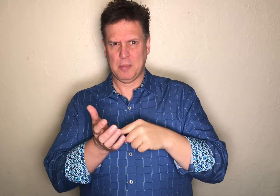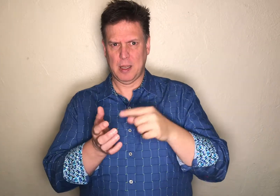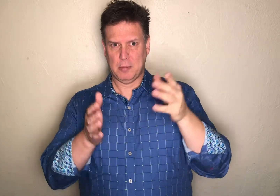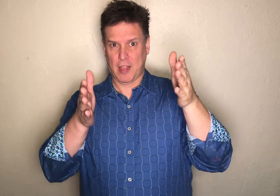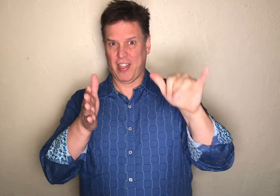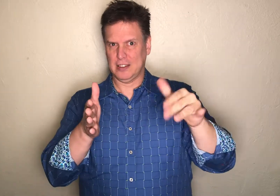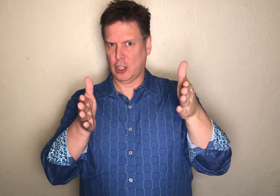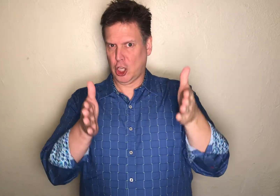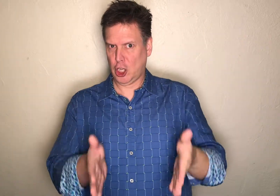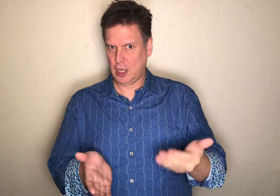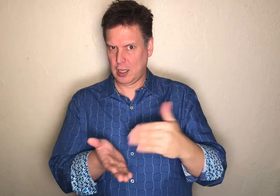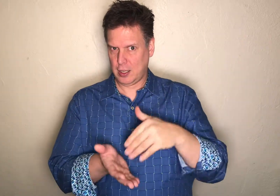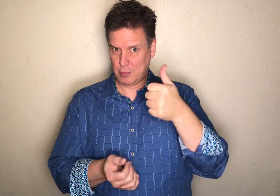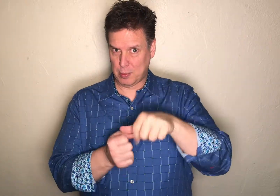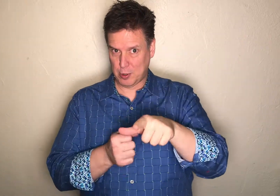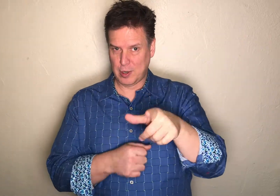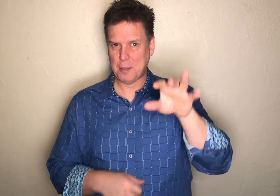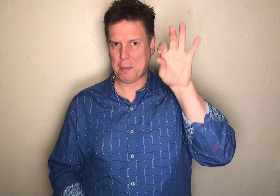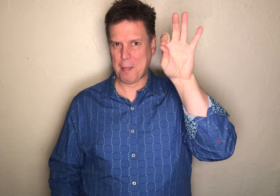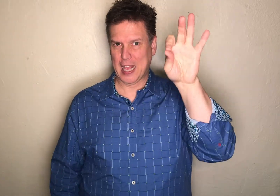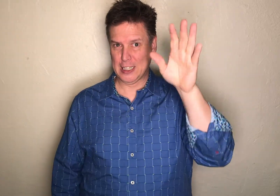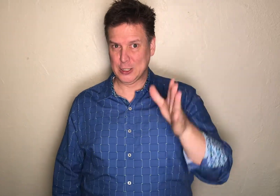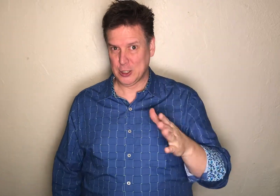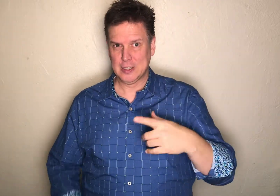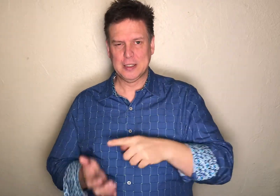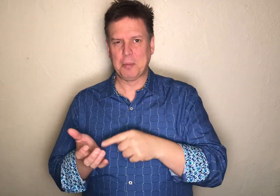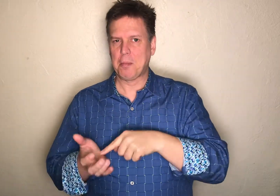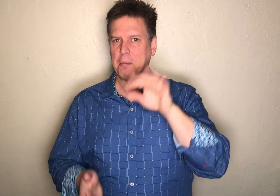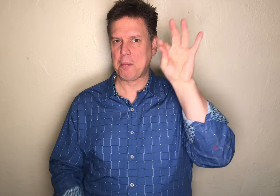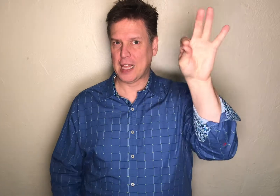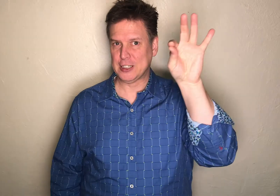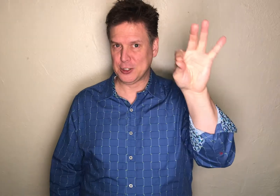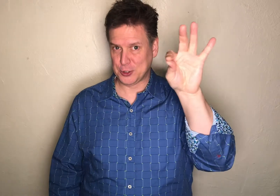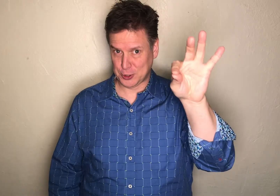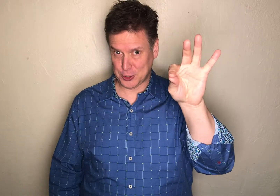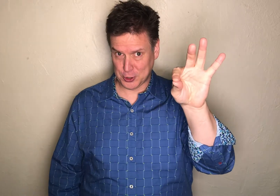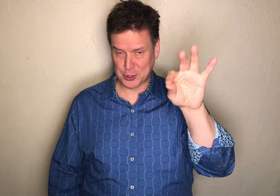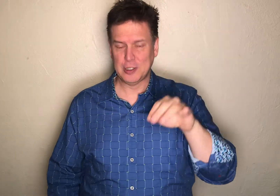sometimes you know you'll see this person sign again sometimes you just see